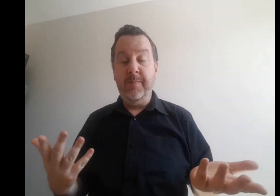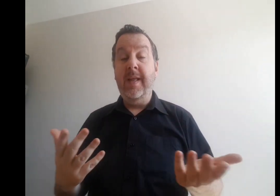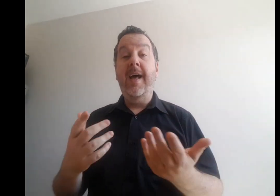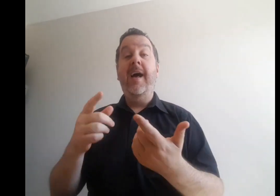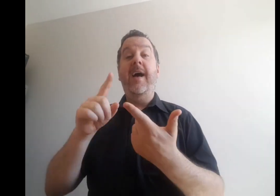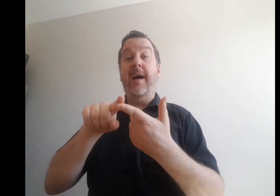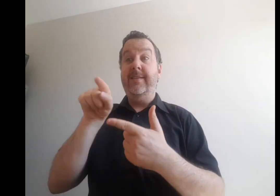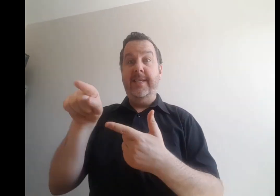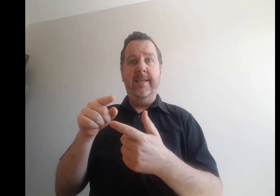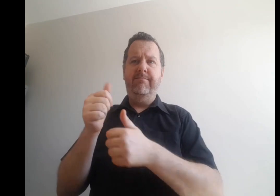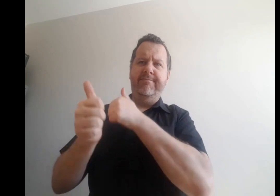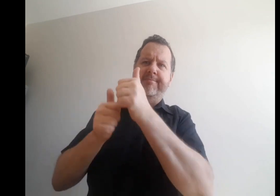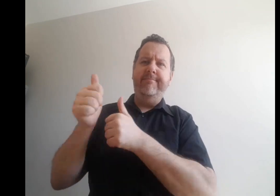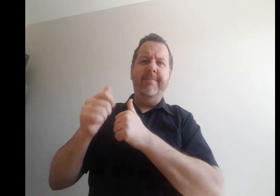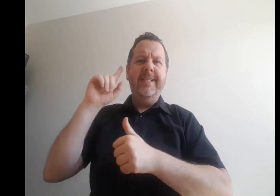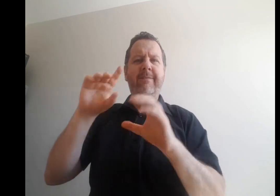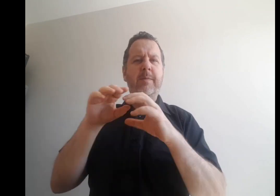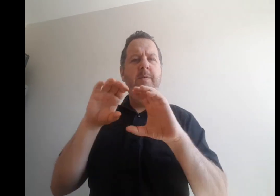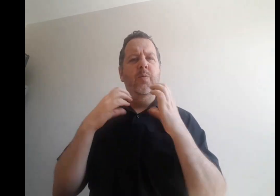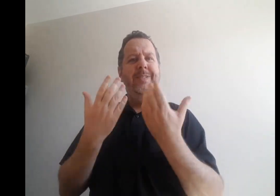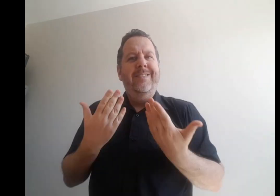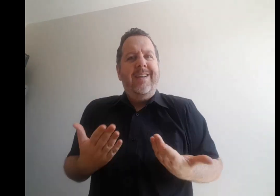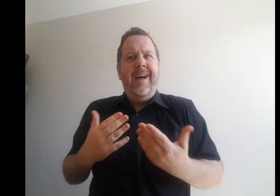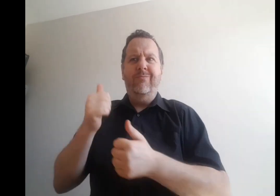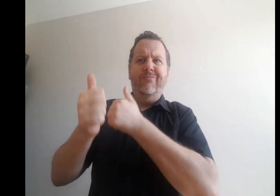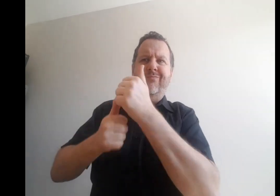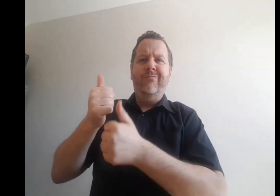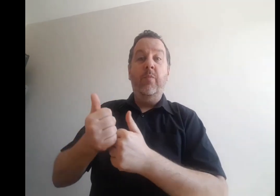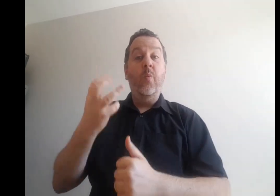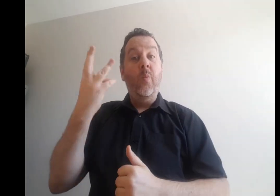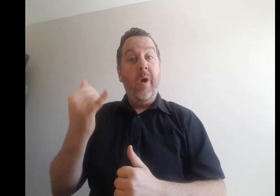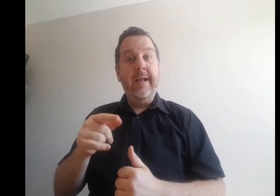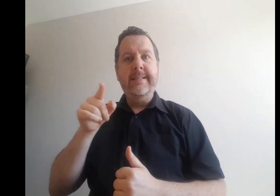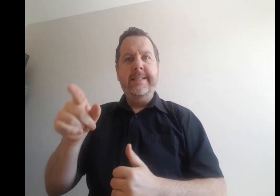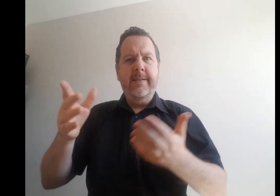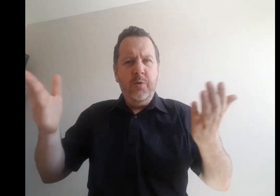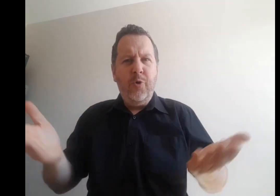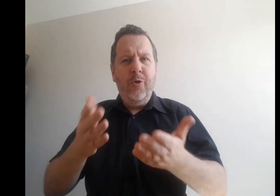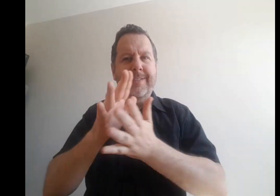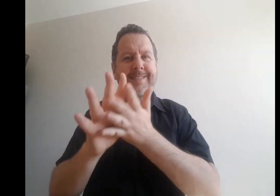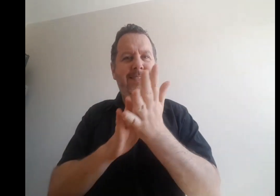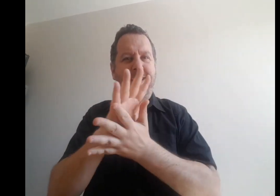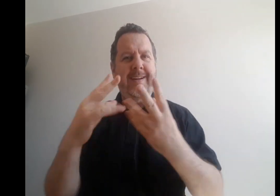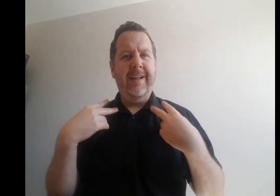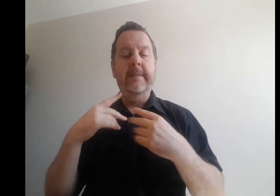And he's also very fondly remembered by deaf people because he promoted the use of sign language.